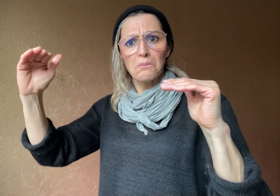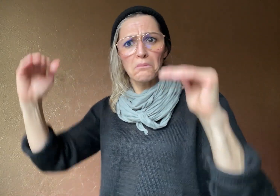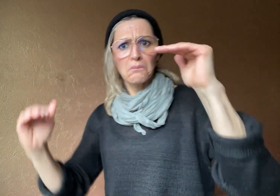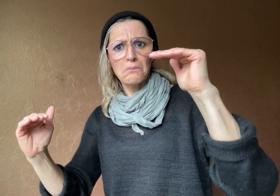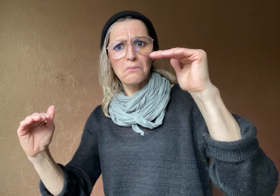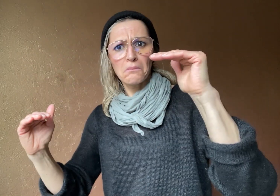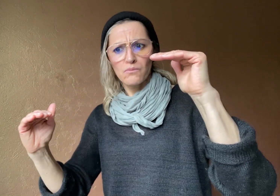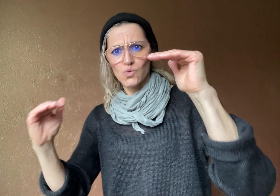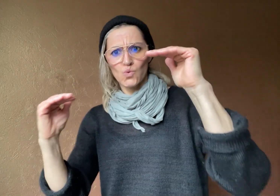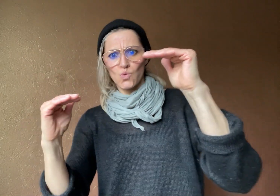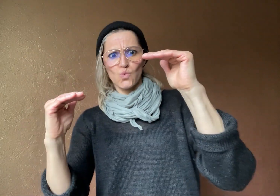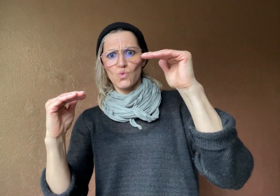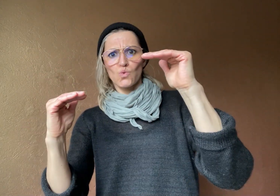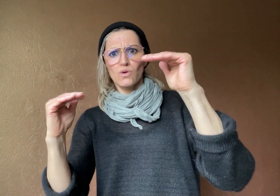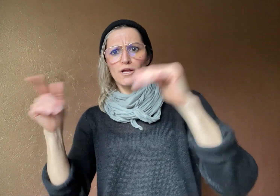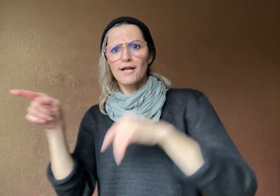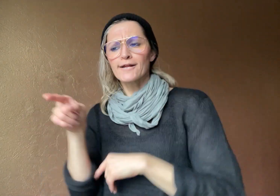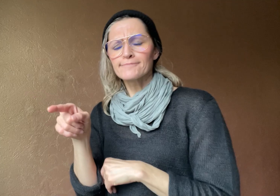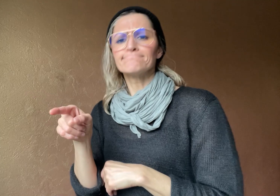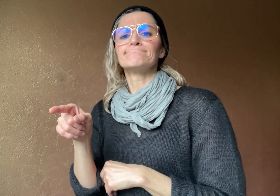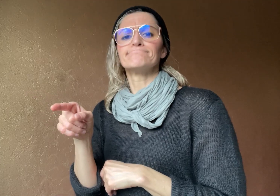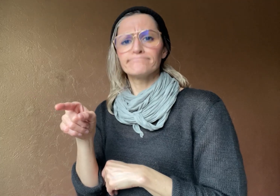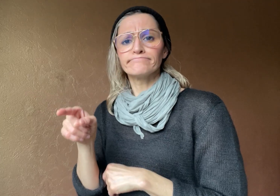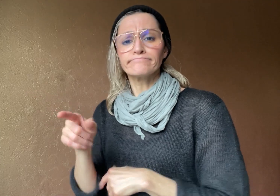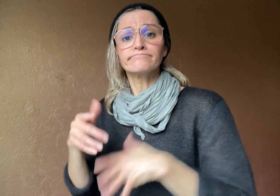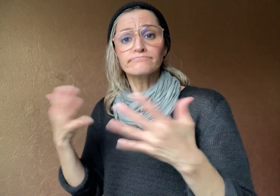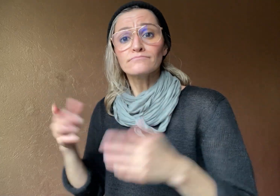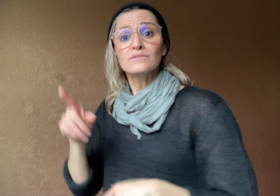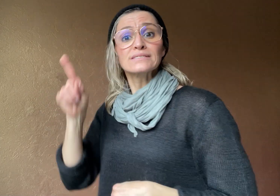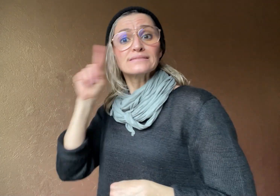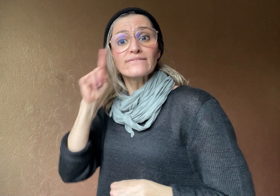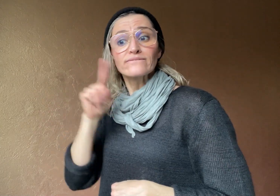compared to hearing people.